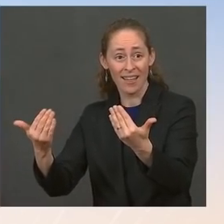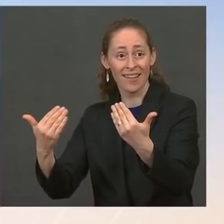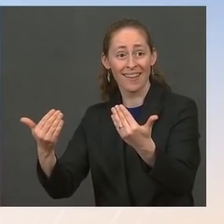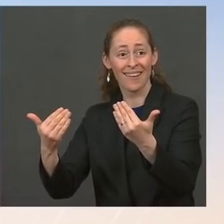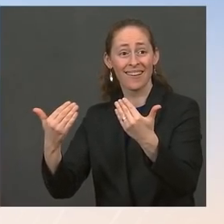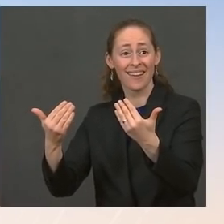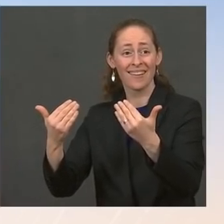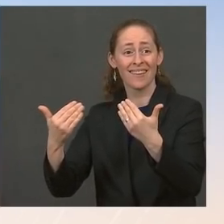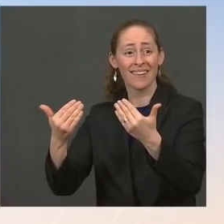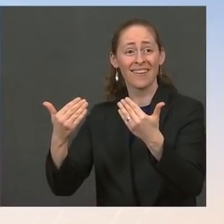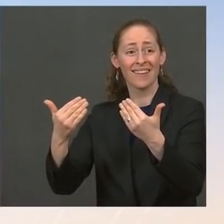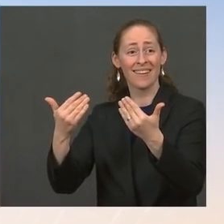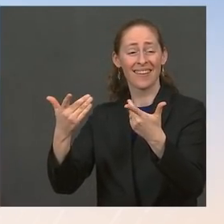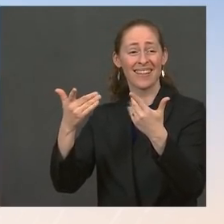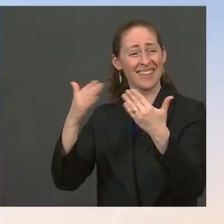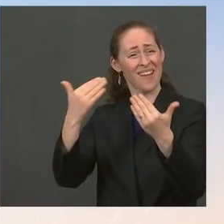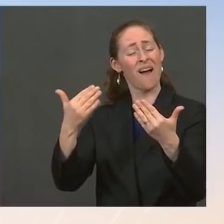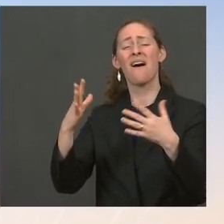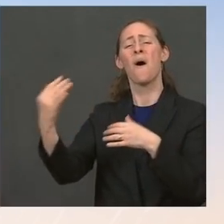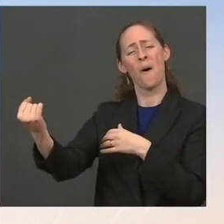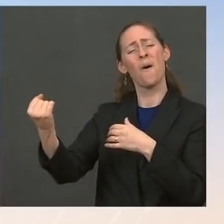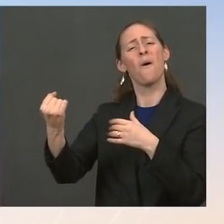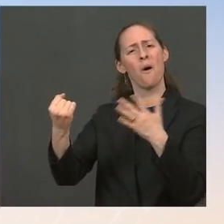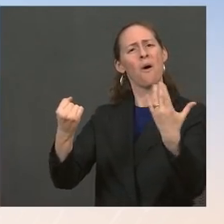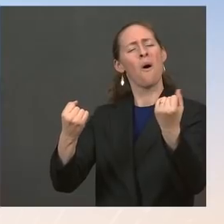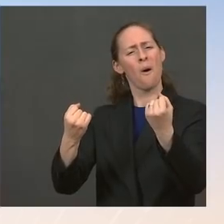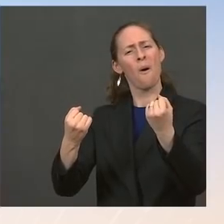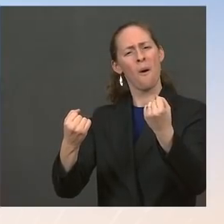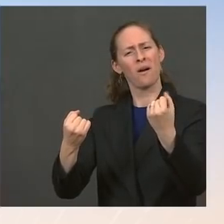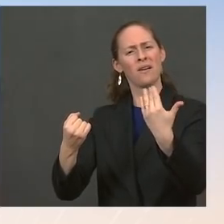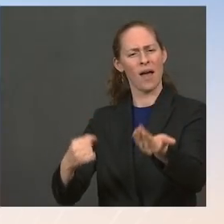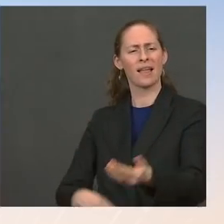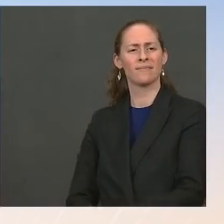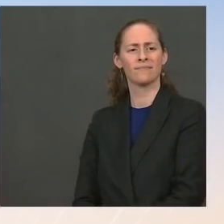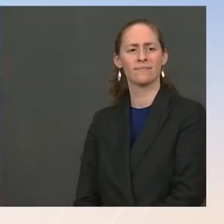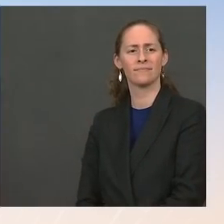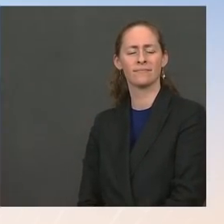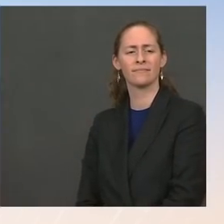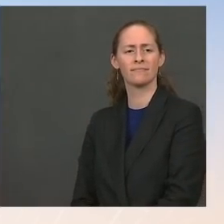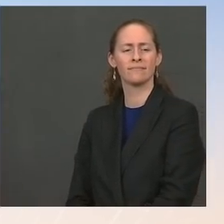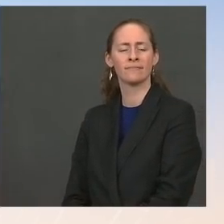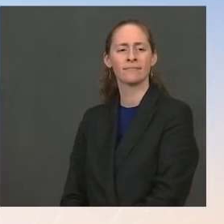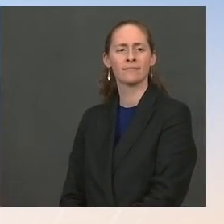She's just asking a question. Go ahead. The Press: Okay. I'll go after her then. I'll go after her. The Press: Is the administration considering changing the definition of what it means to "fully vaccinated"?